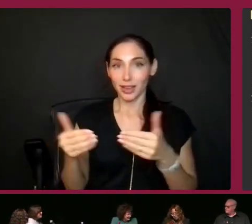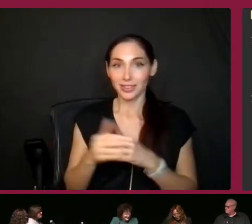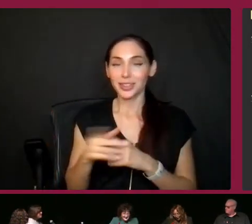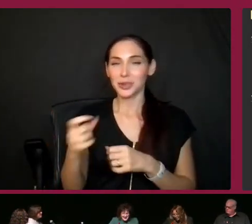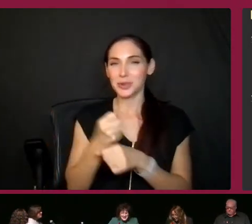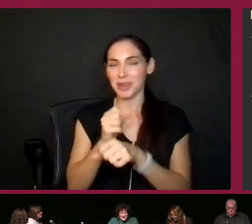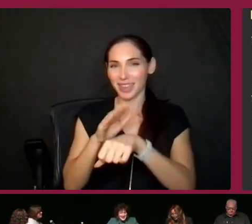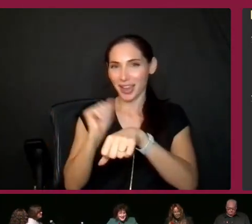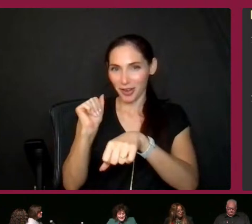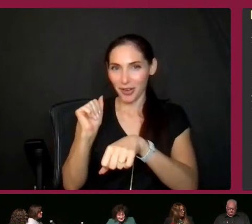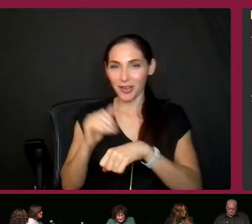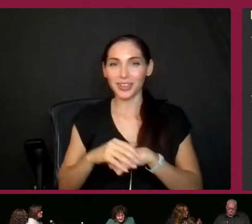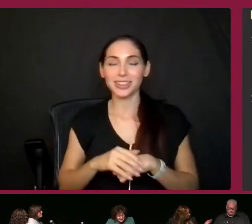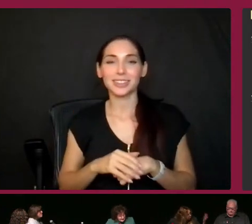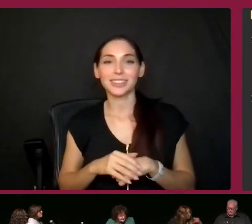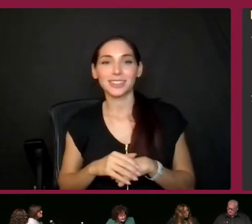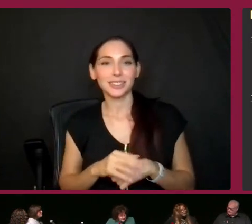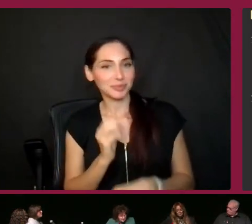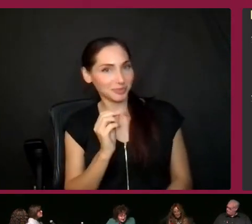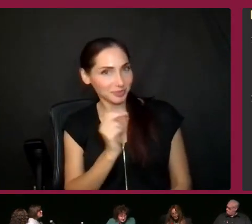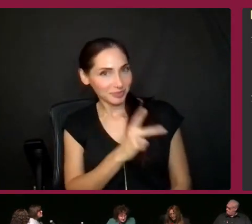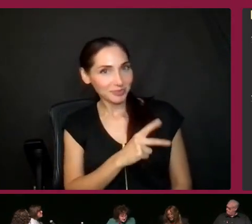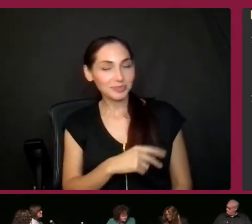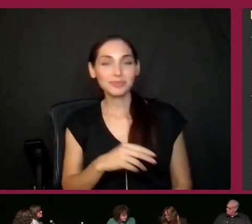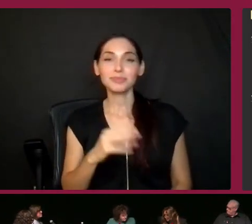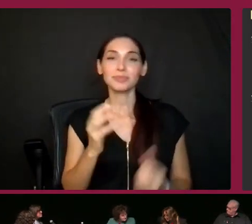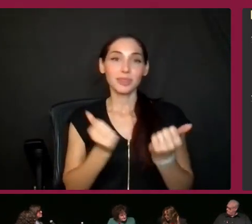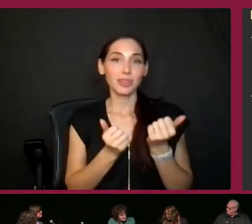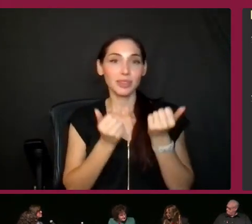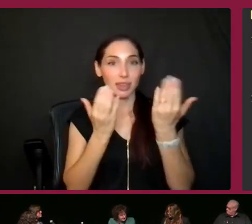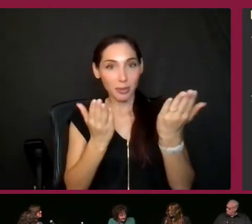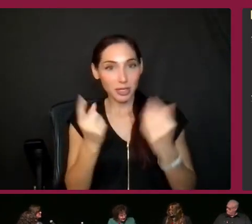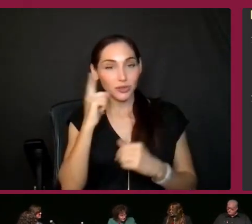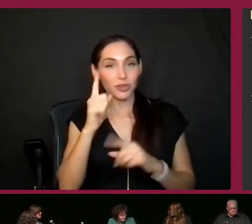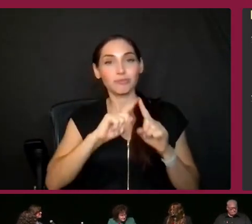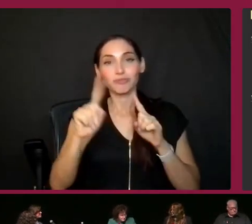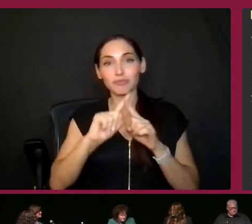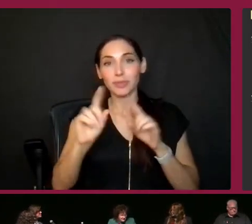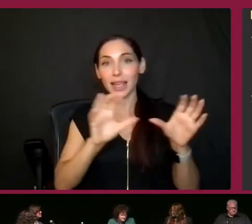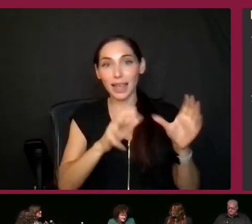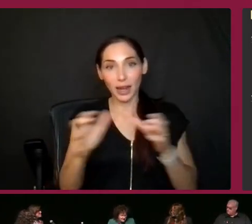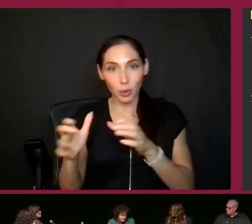call. And the nominations were for these different categories, most outstanding